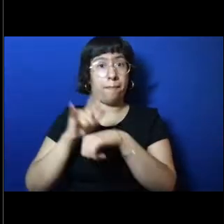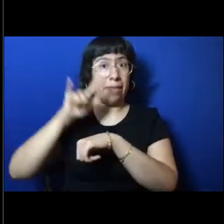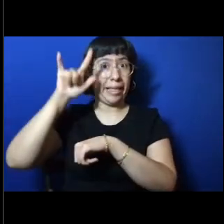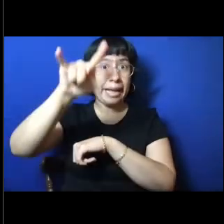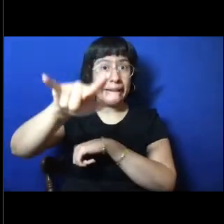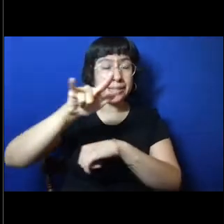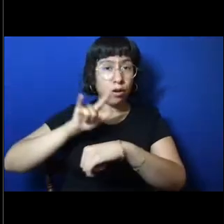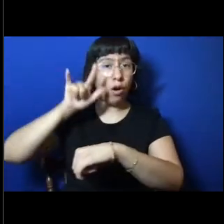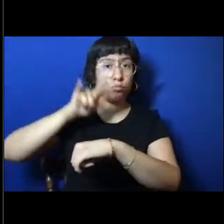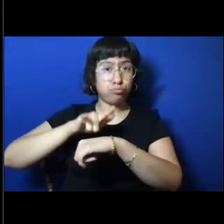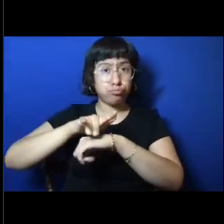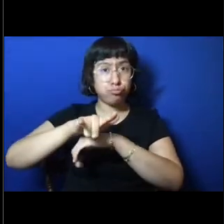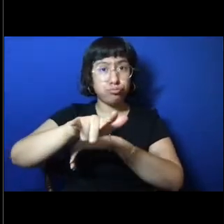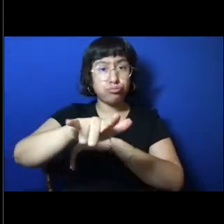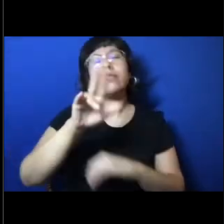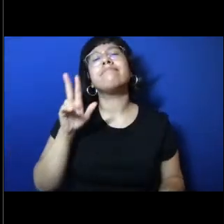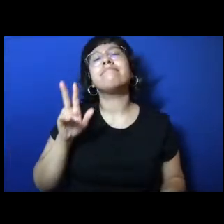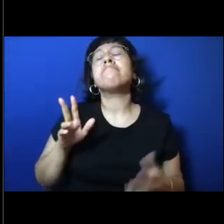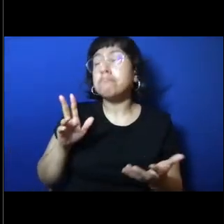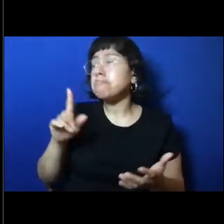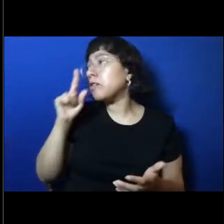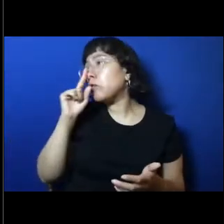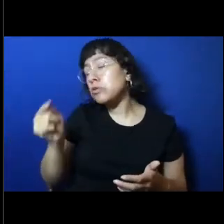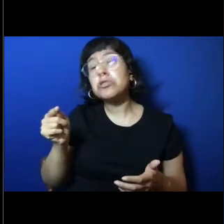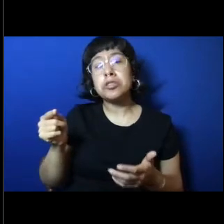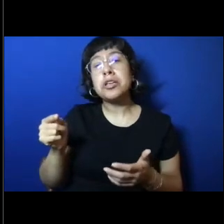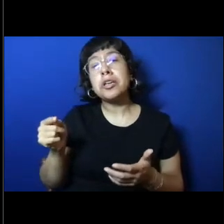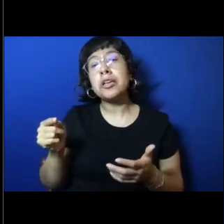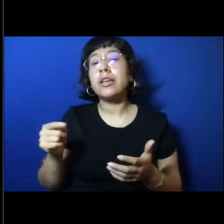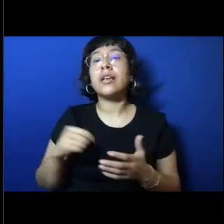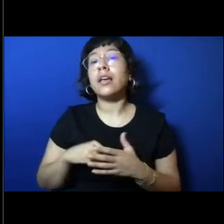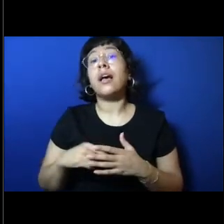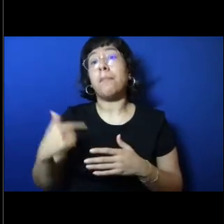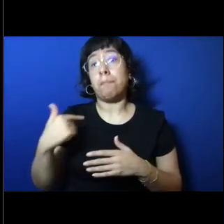because that is a big plateau, a big flat plateau. But I've had the opportunity to fly into Svalbard